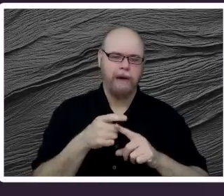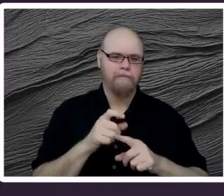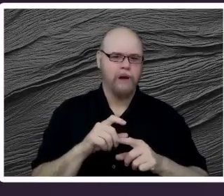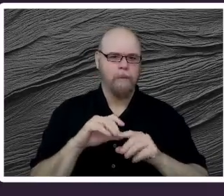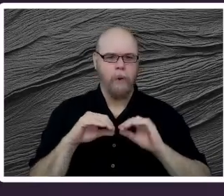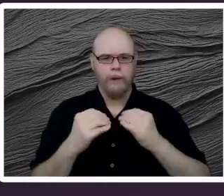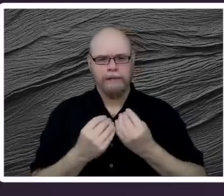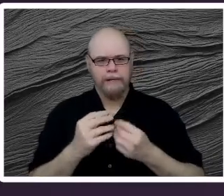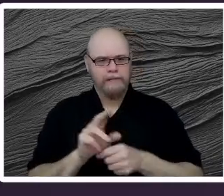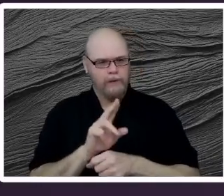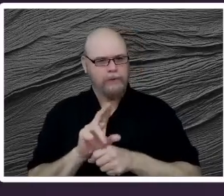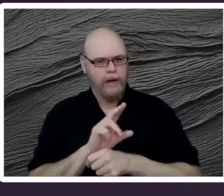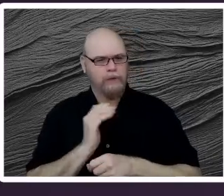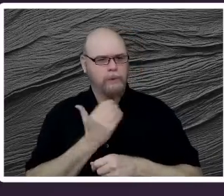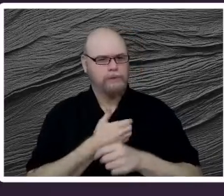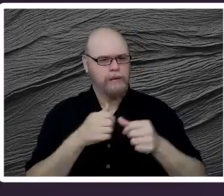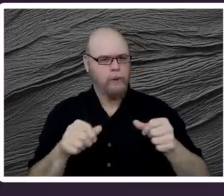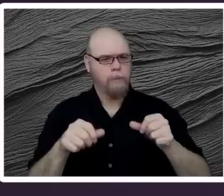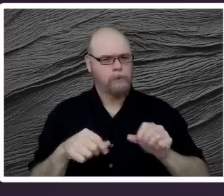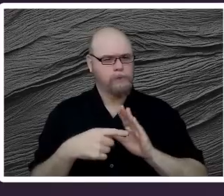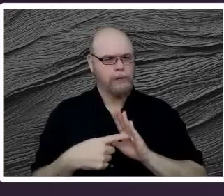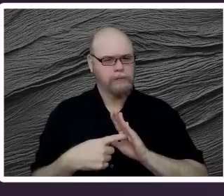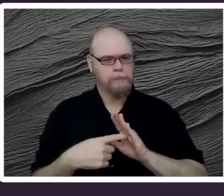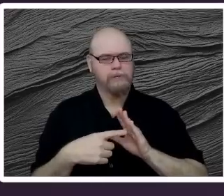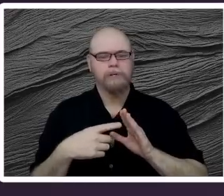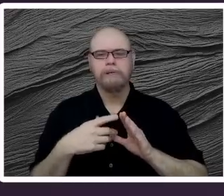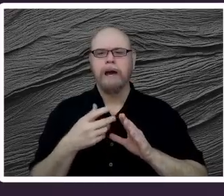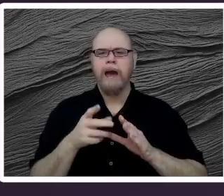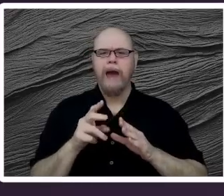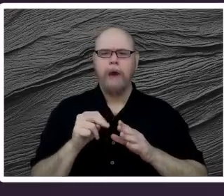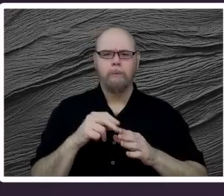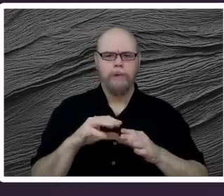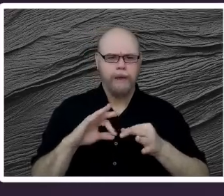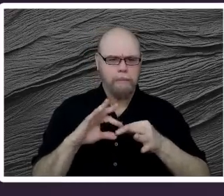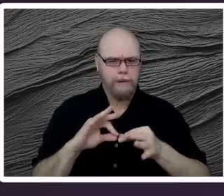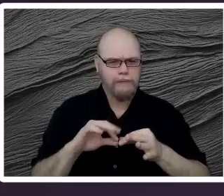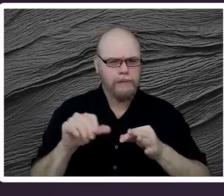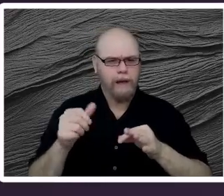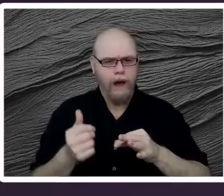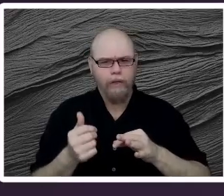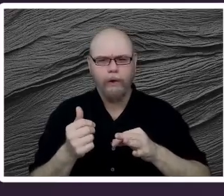exhibitions, particularly when they mention that they're a great source of non-biased information